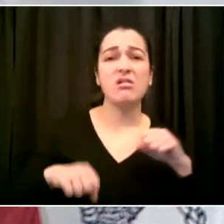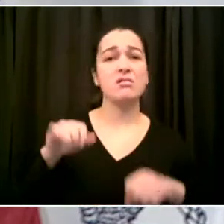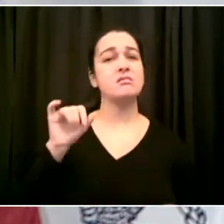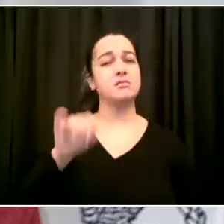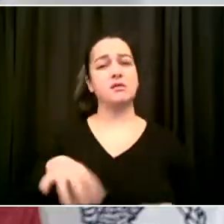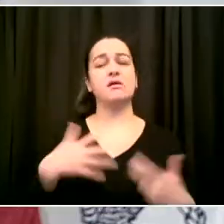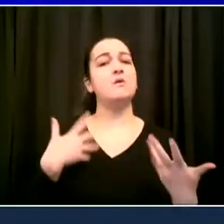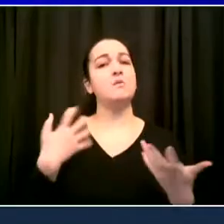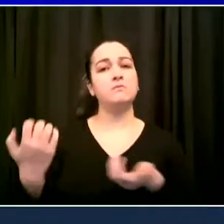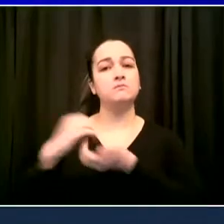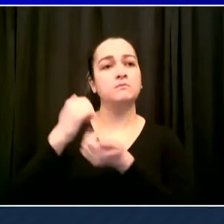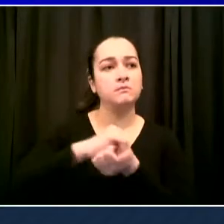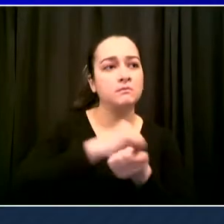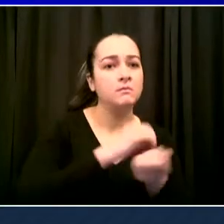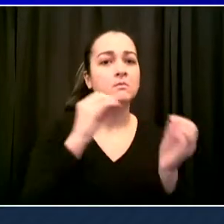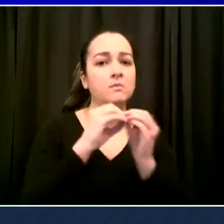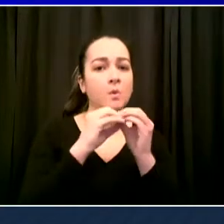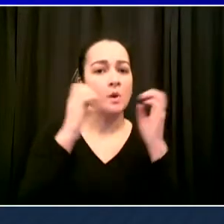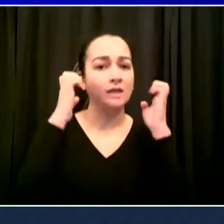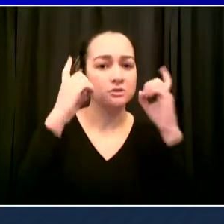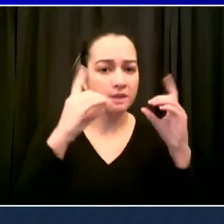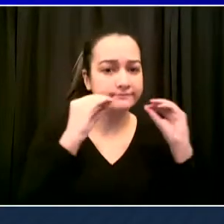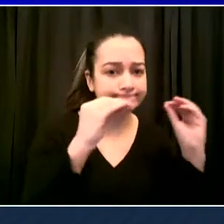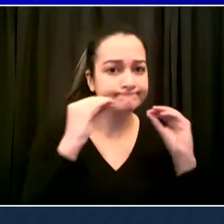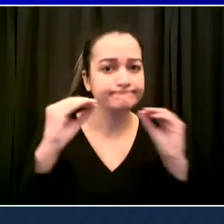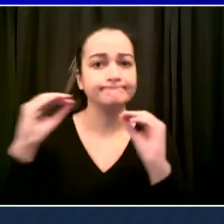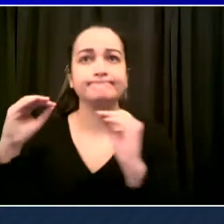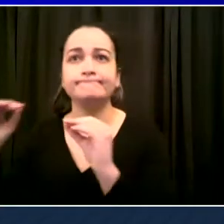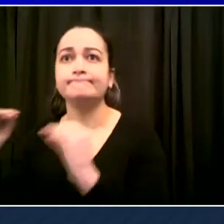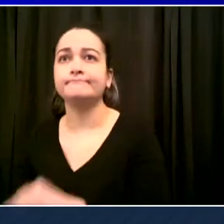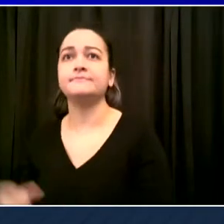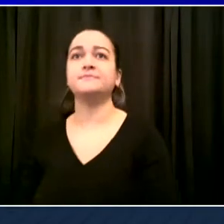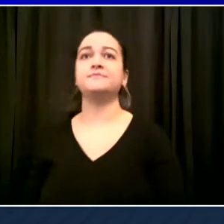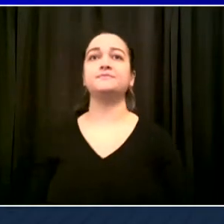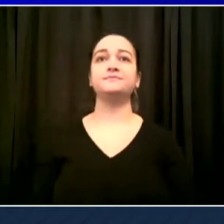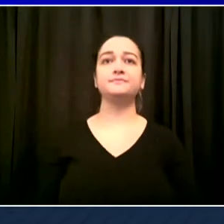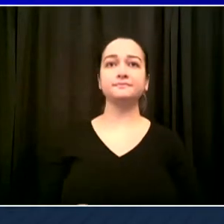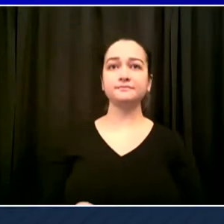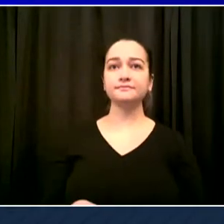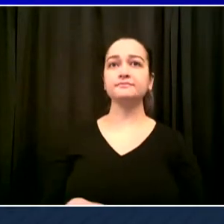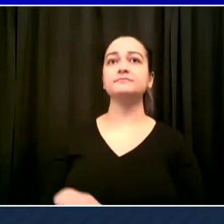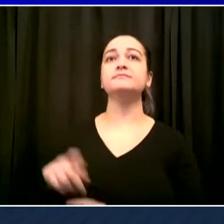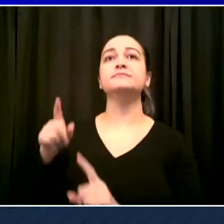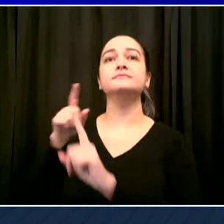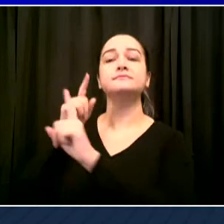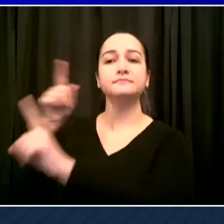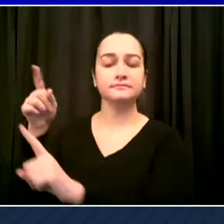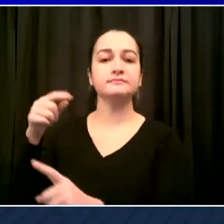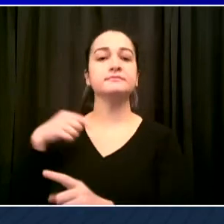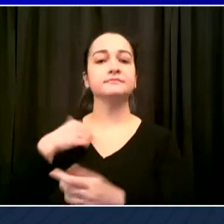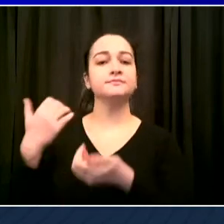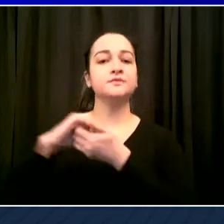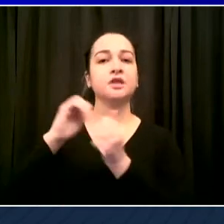VACCINATED TO PROTECT THEM, PPTIARCUCUARLLY SENIORS. TODAY WE ARE